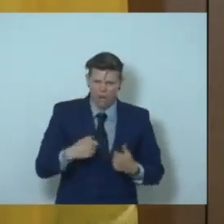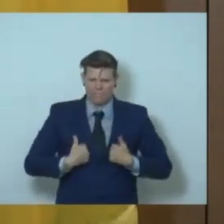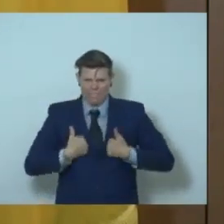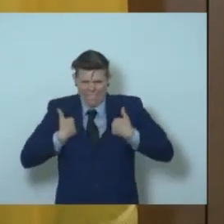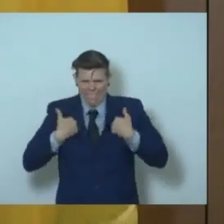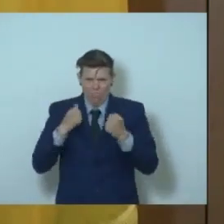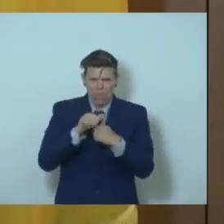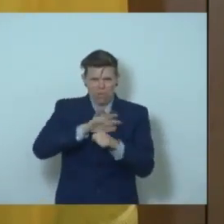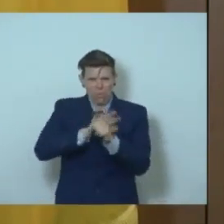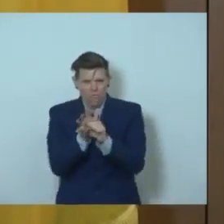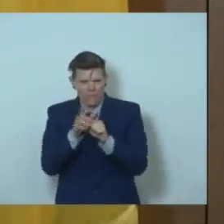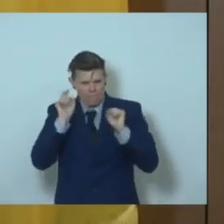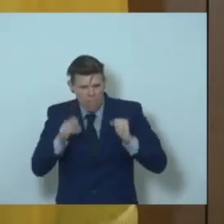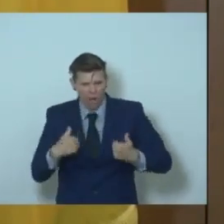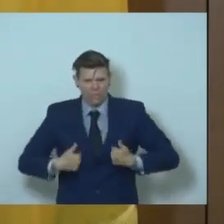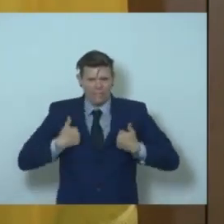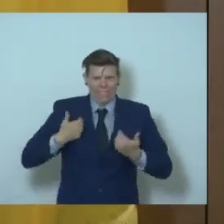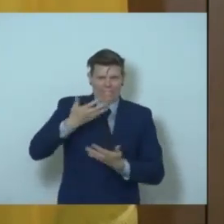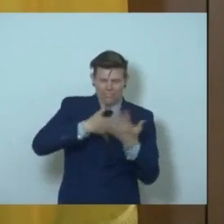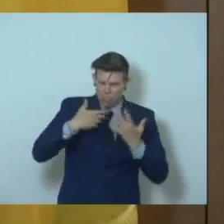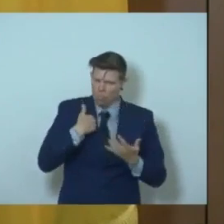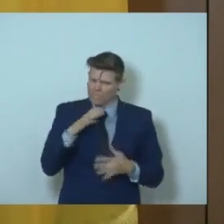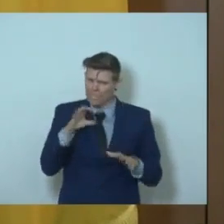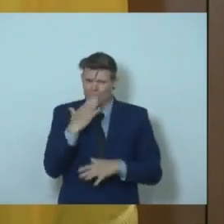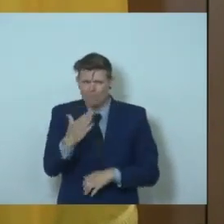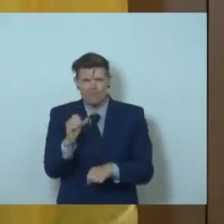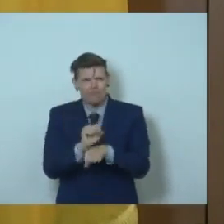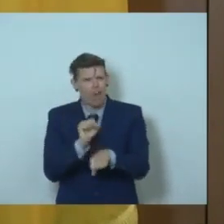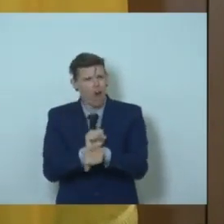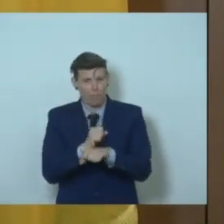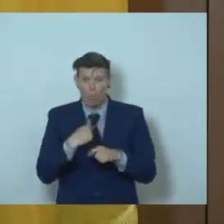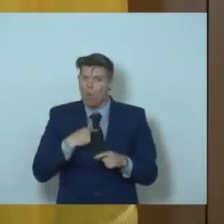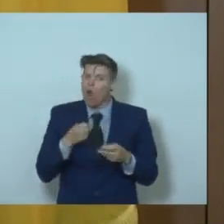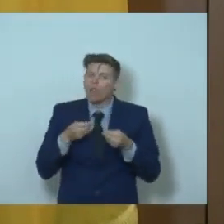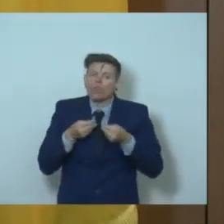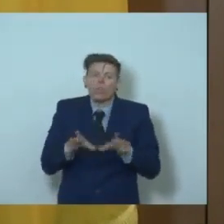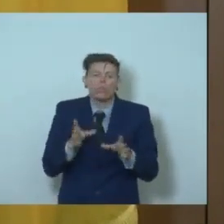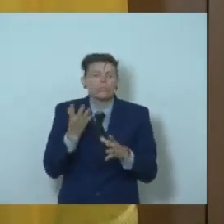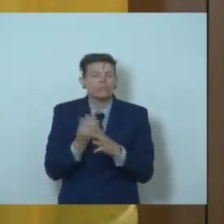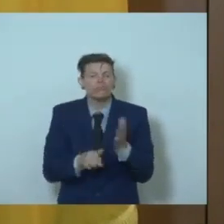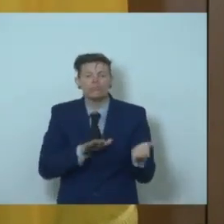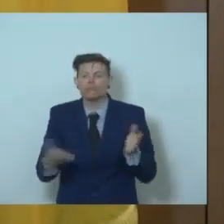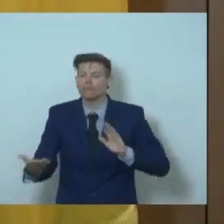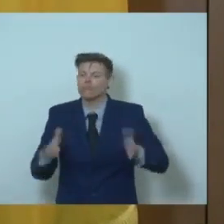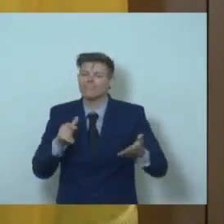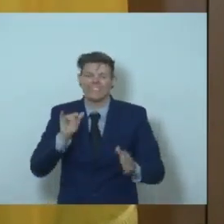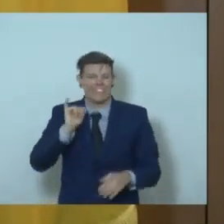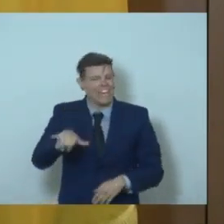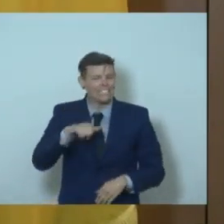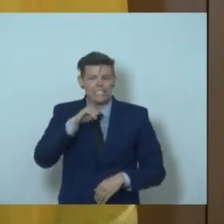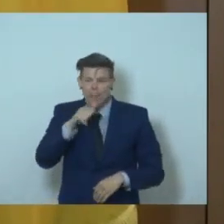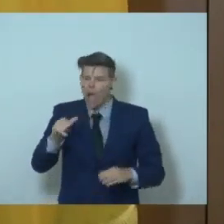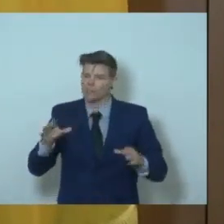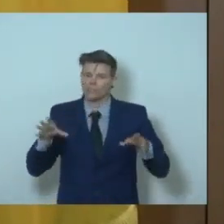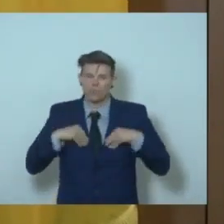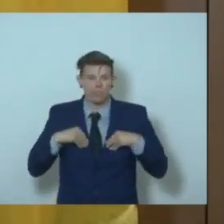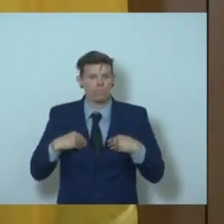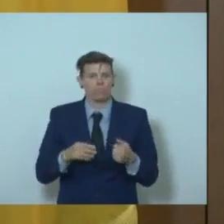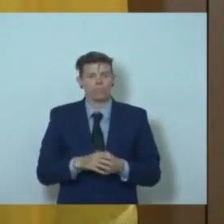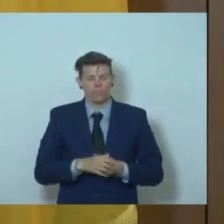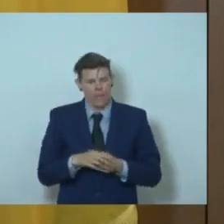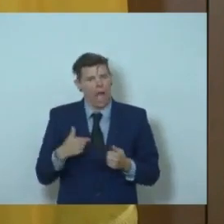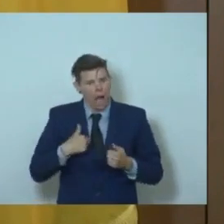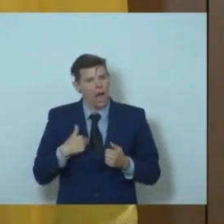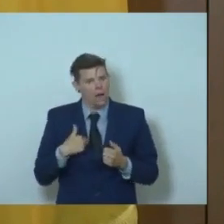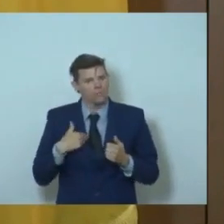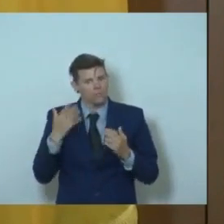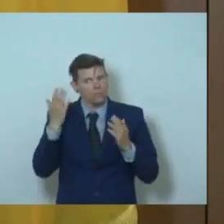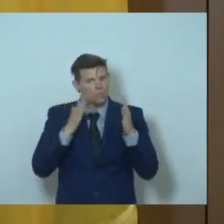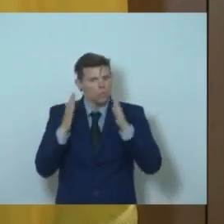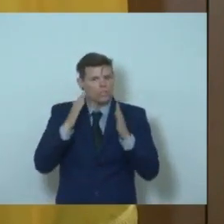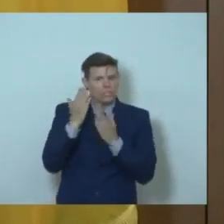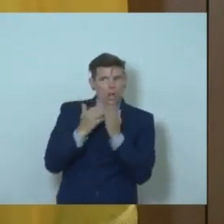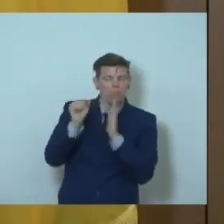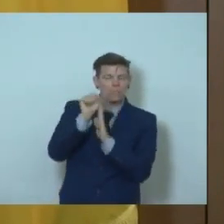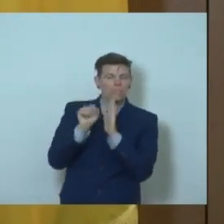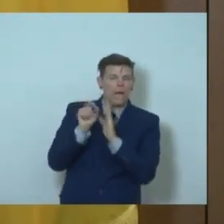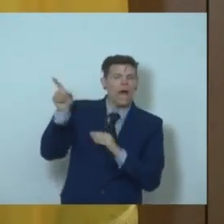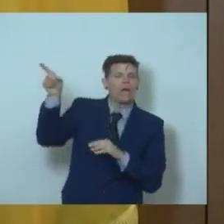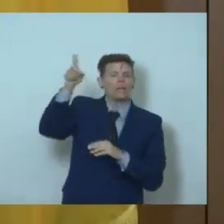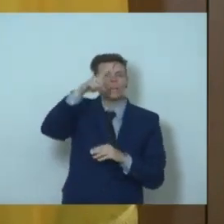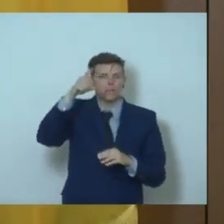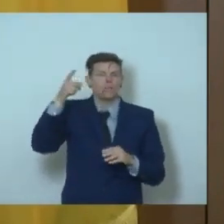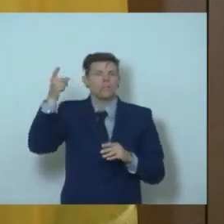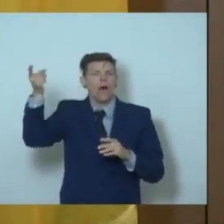WE HAVE TO DO A MUCH BETTER JOB LIVING AMONGST THIS VIRUS THAT EVERYBODY EVERYBODY SHOULD DO THE BEST JOB, BUT I MEAN, WE REALLY WILL LOSE TOO MANY NEW MEXICANS AND IT’S UNACCEPTABLE.